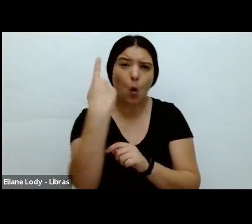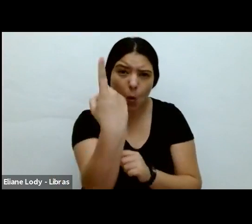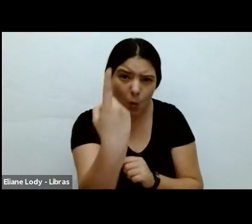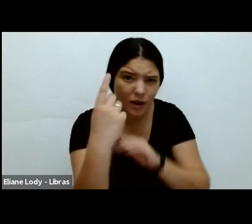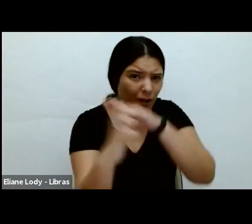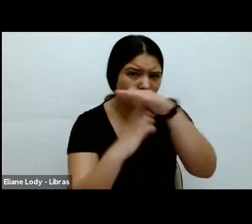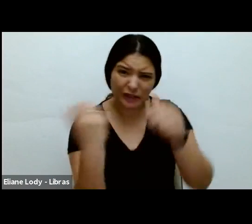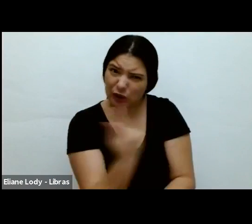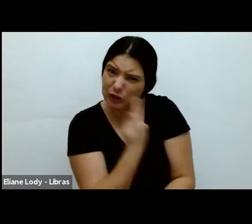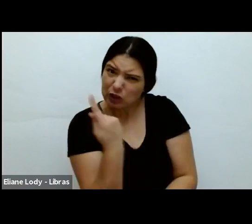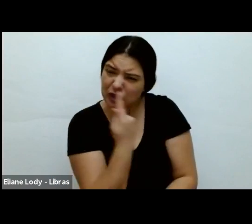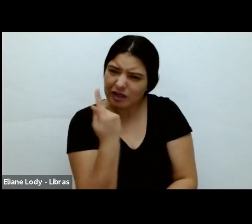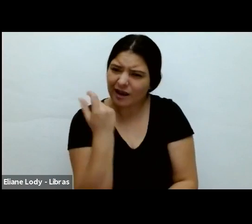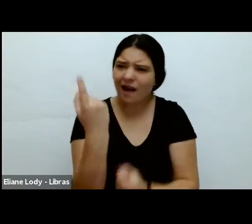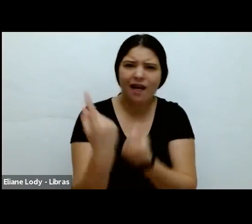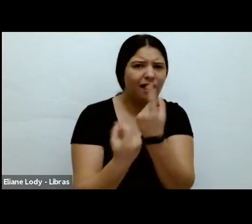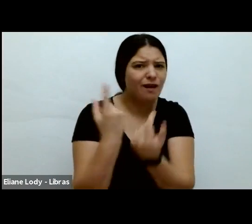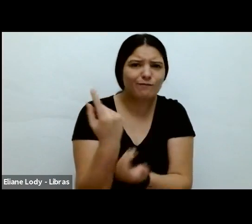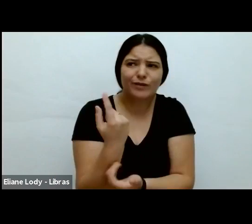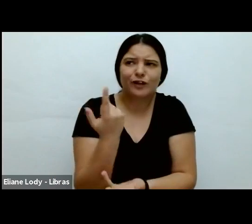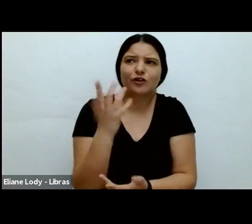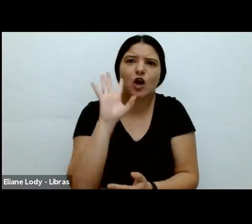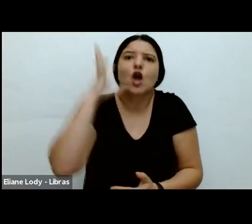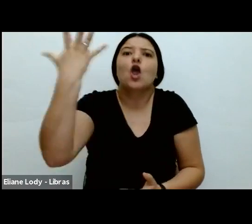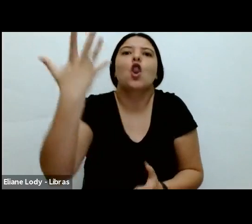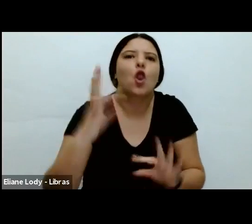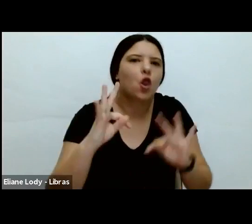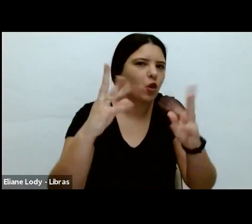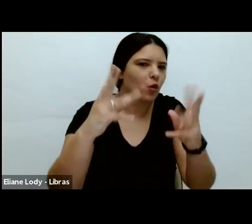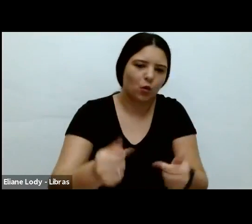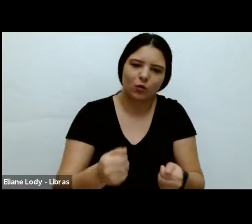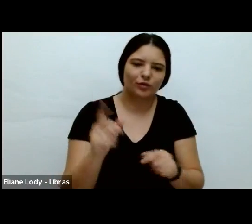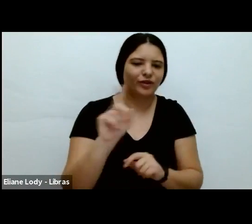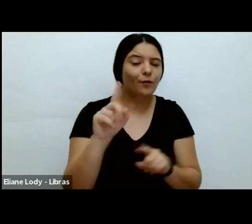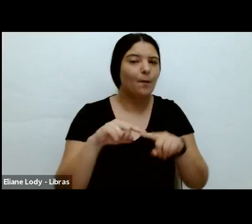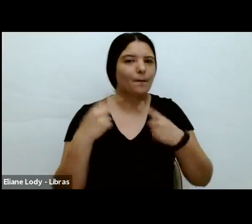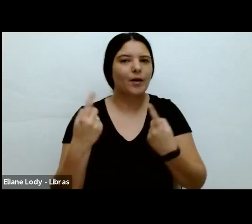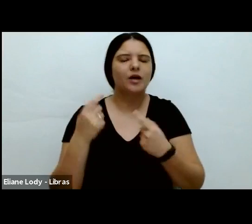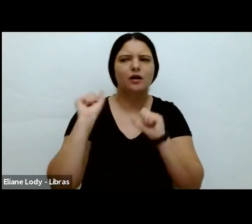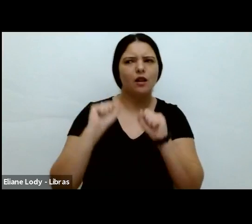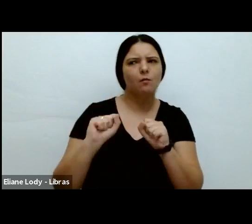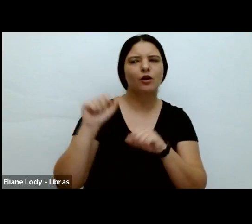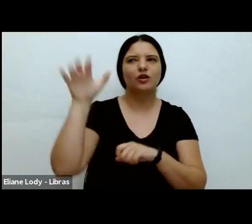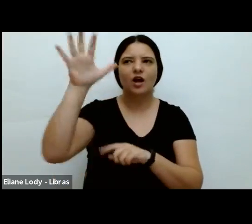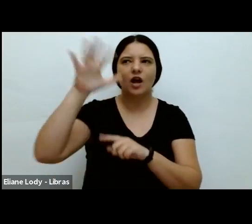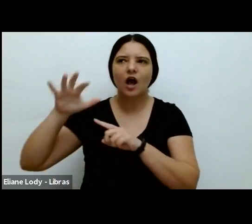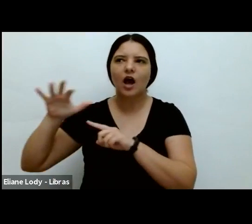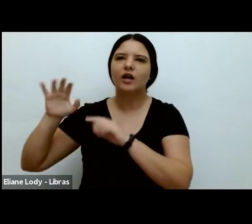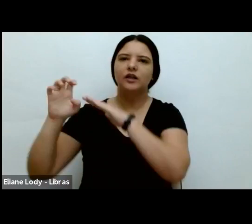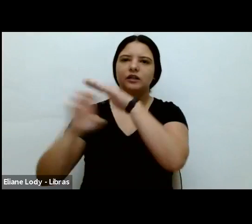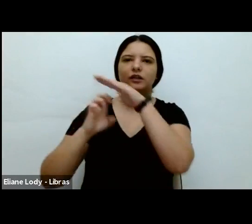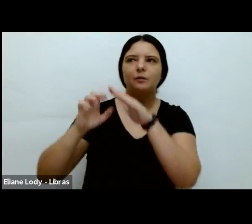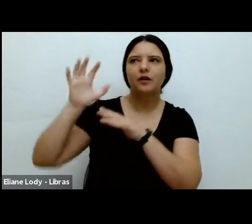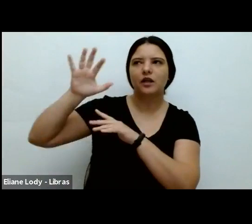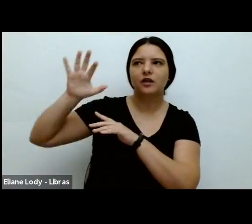olution, but needs the olution, but needs the point of view and resources ambitions view and resources ambitions are. Others, which Others, which phone from